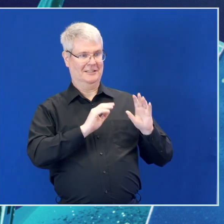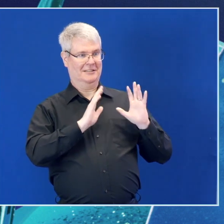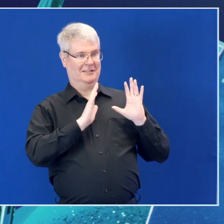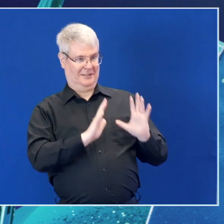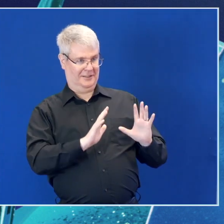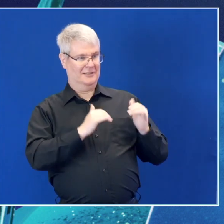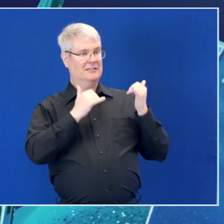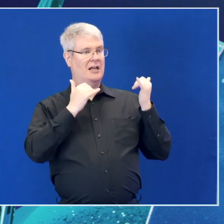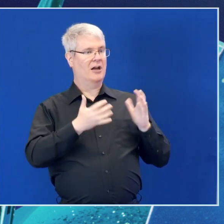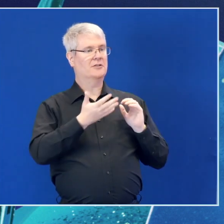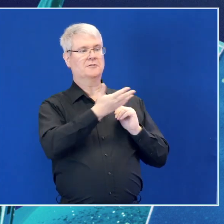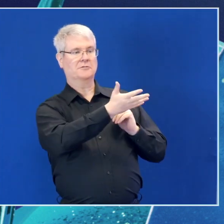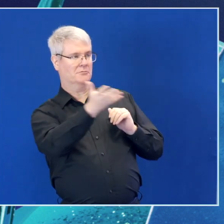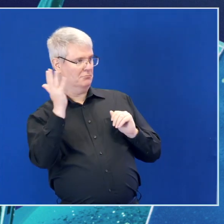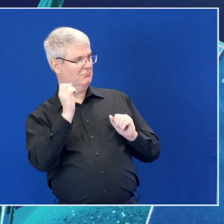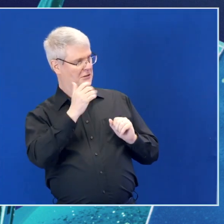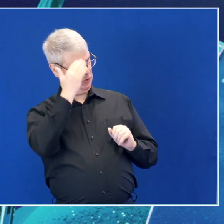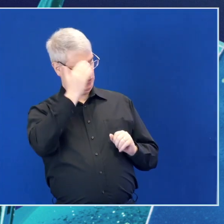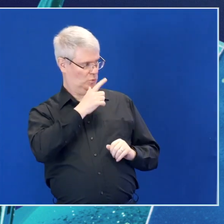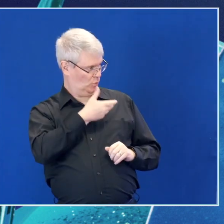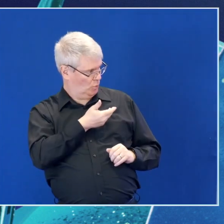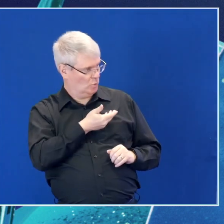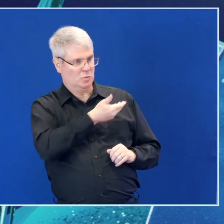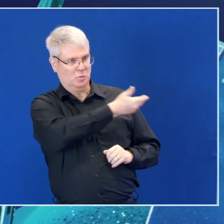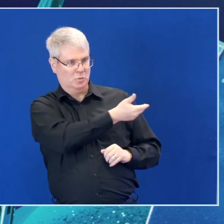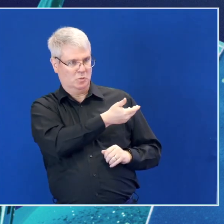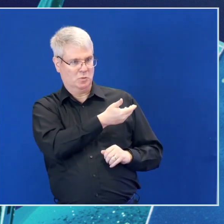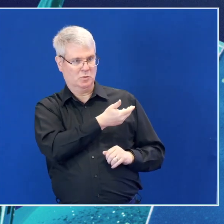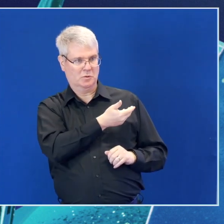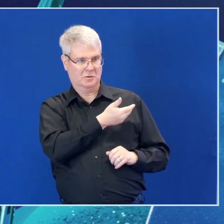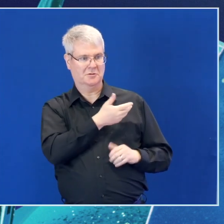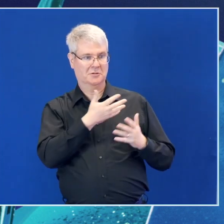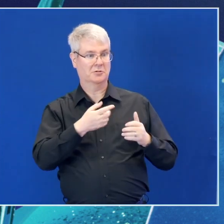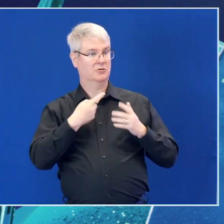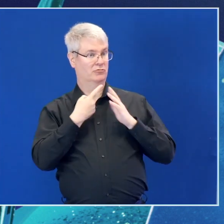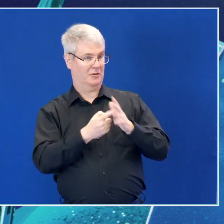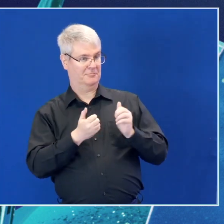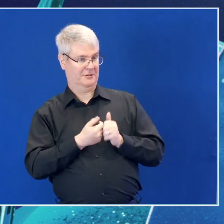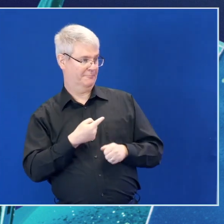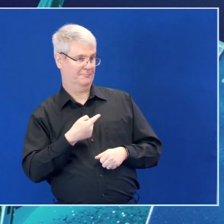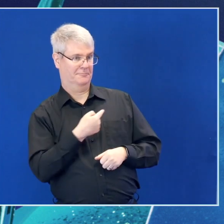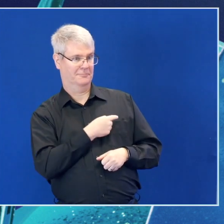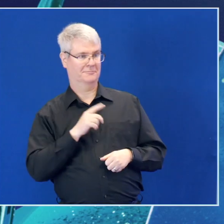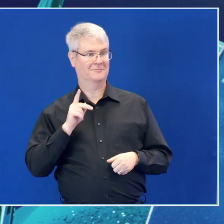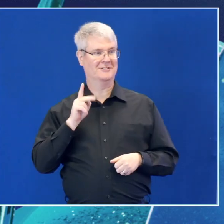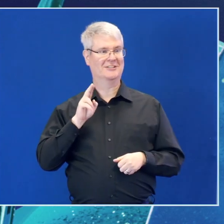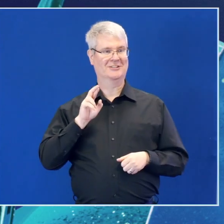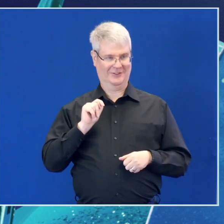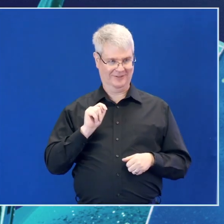to get to know you. So, Kurt, why don't we start with you? Wonderful. Hello, everyone. Kurt Iobst. It's not a typo.